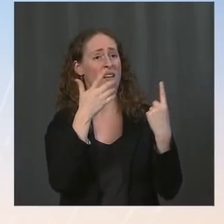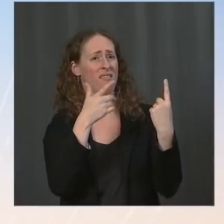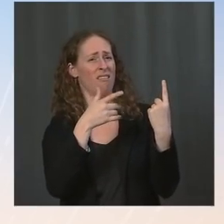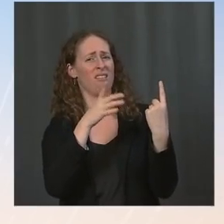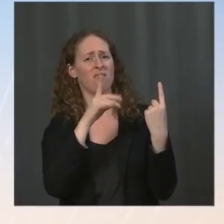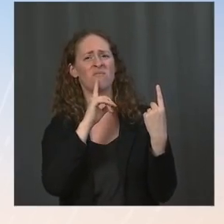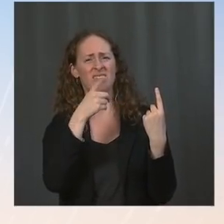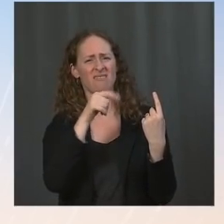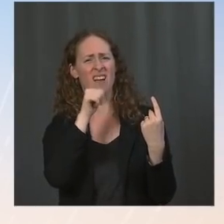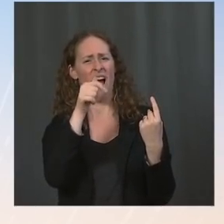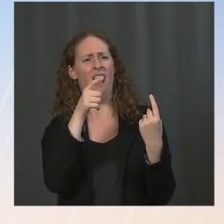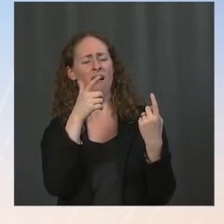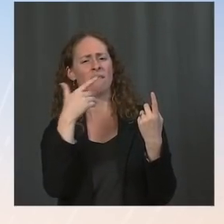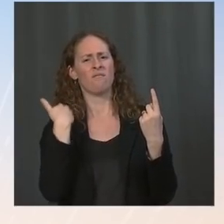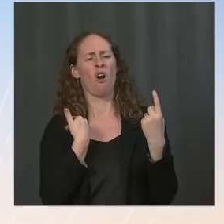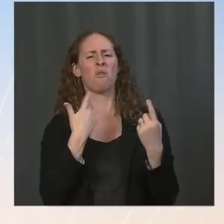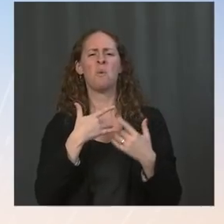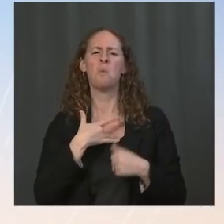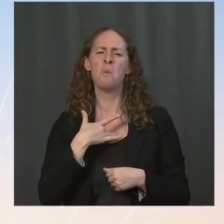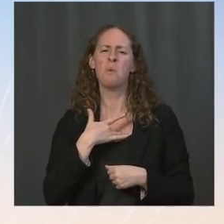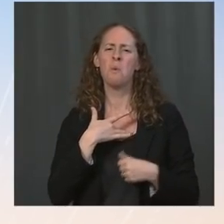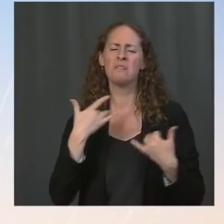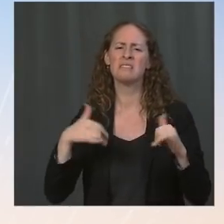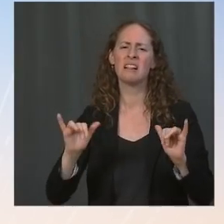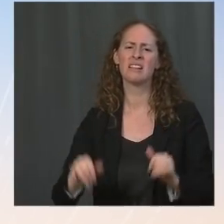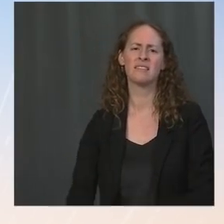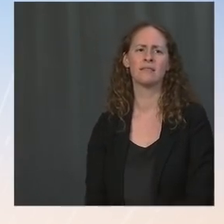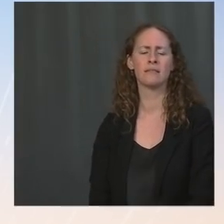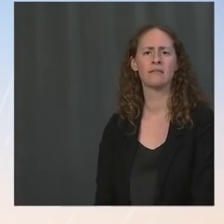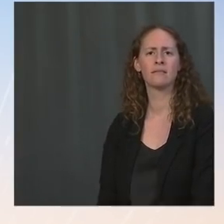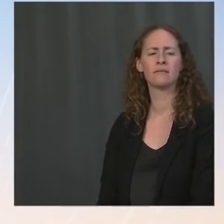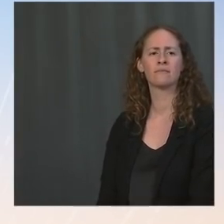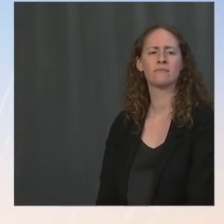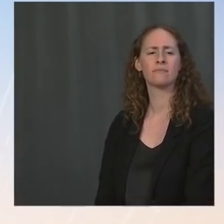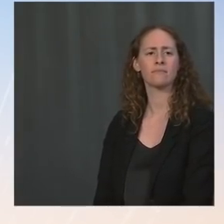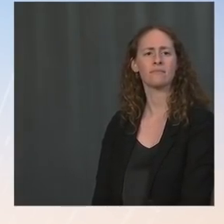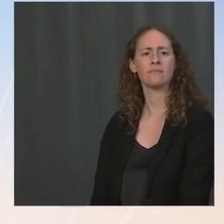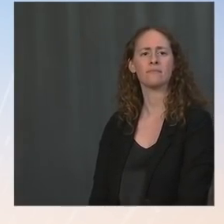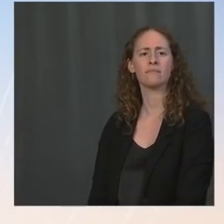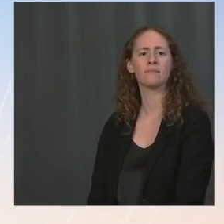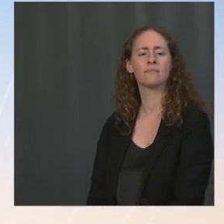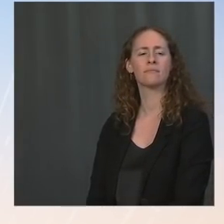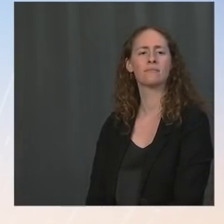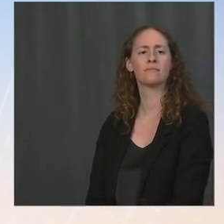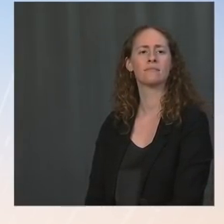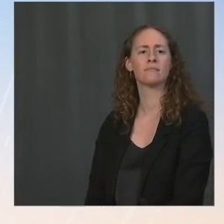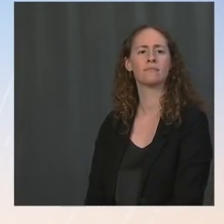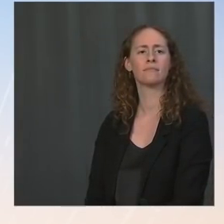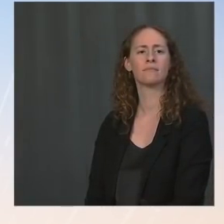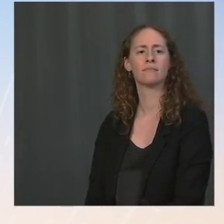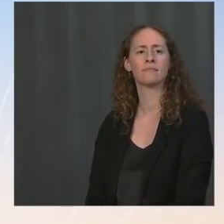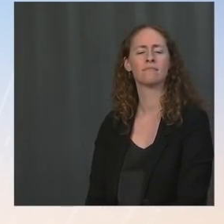The Press: And then my second question is about American families: 7.5 million Americans are set to lose unemployment benefits next month --